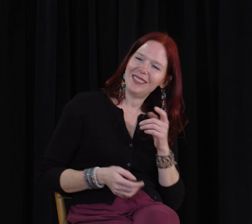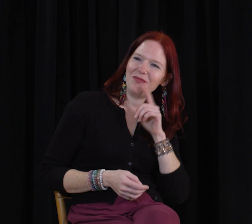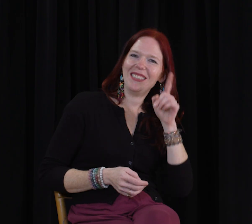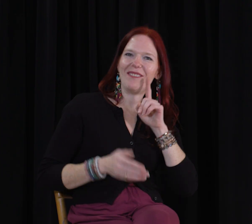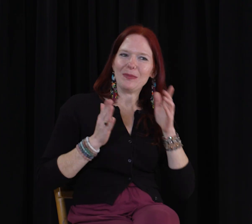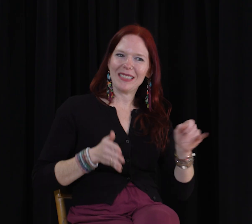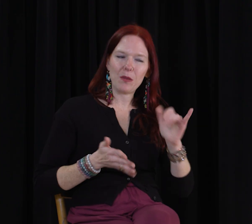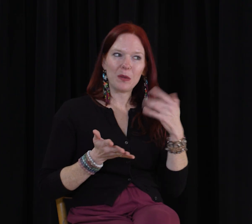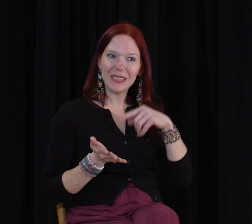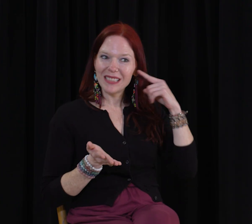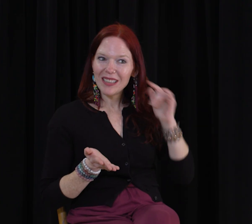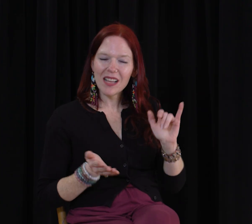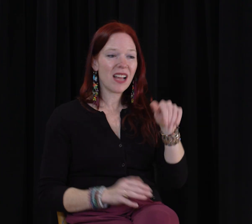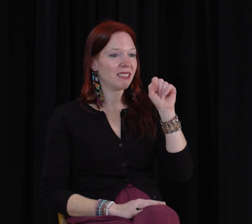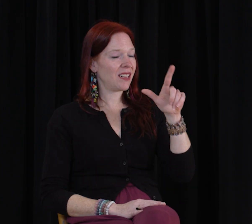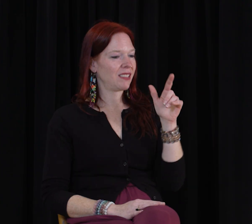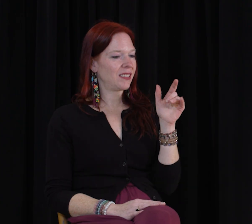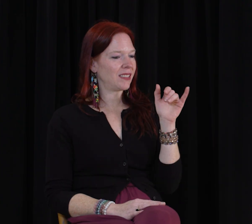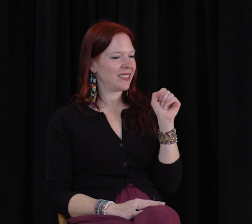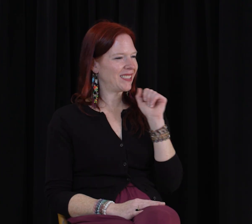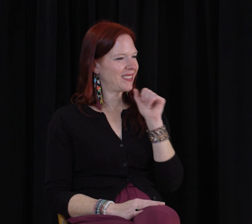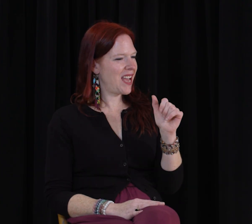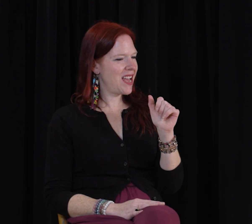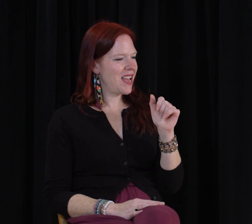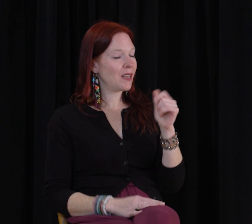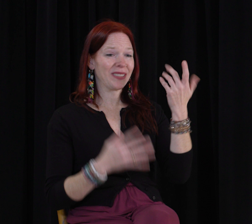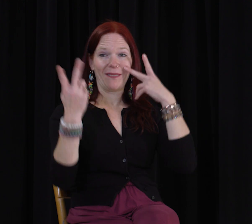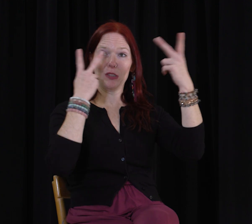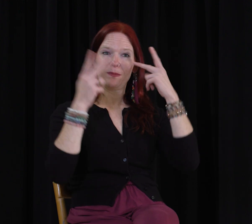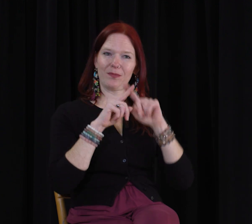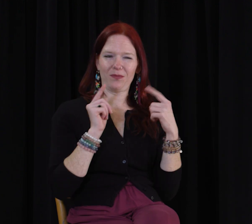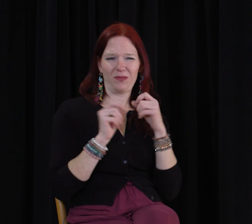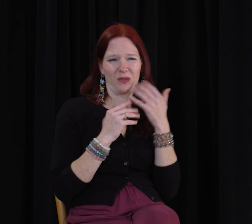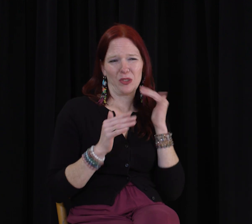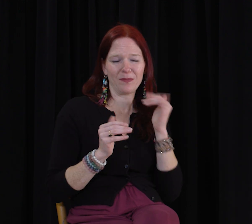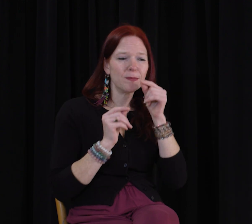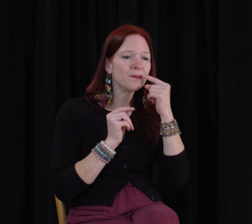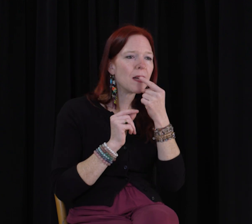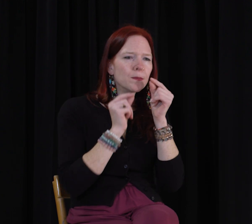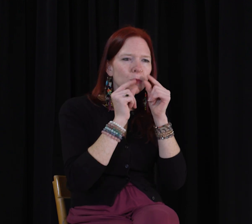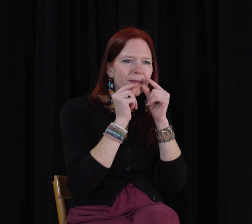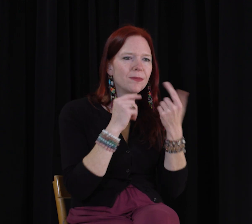people are like, and sound like. ASL is not... It’s visual, obviously, and there’s also noise involved